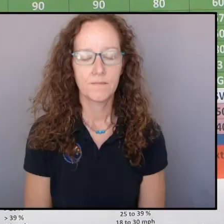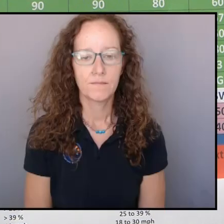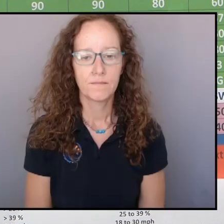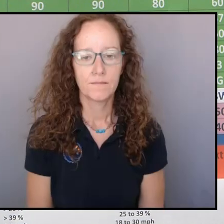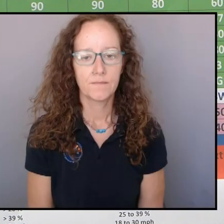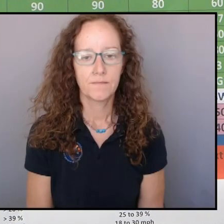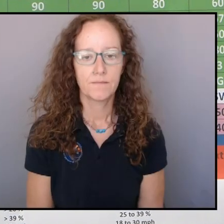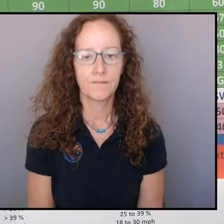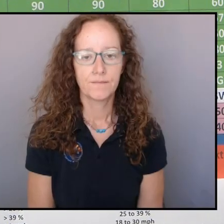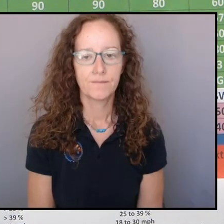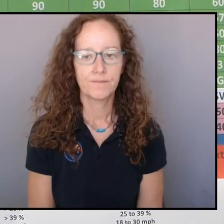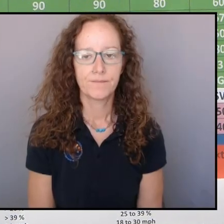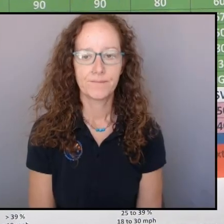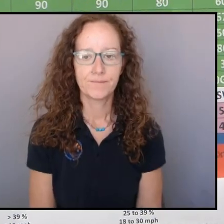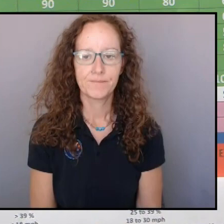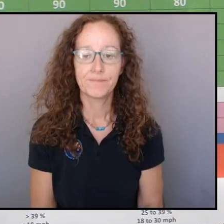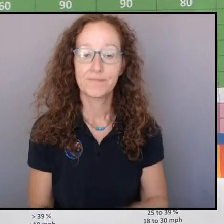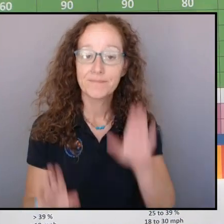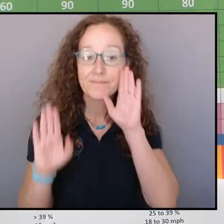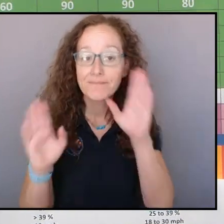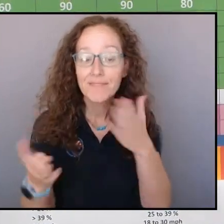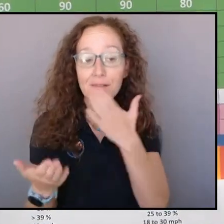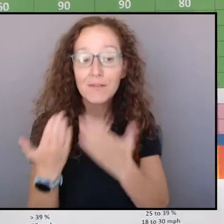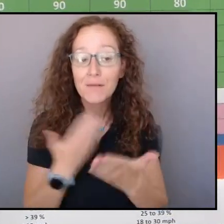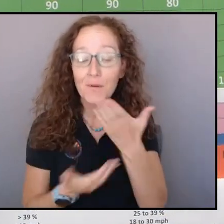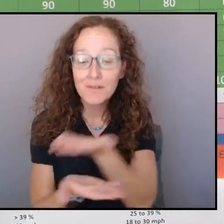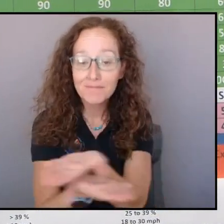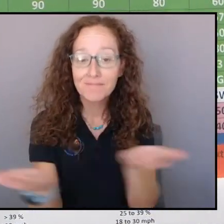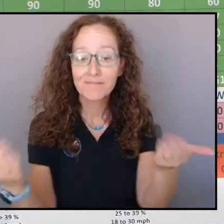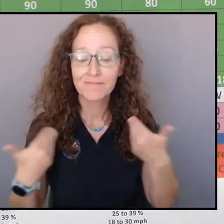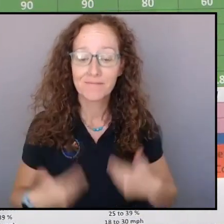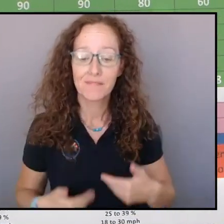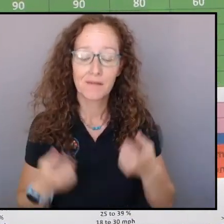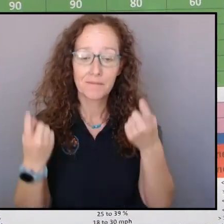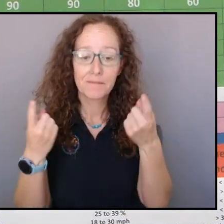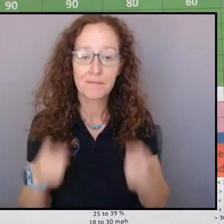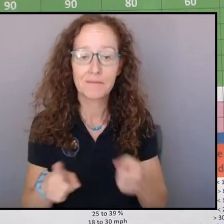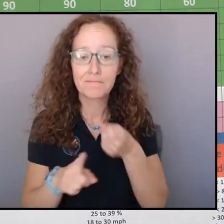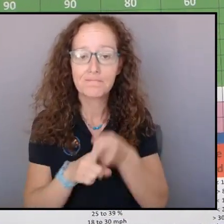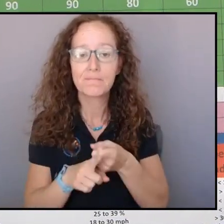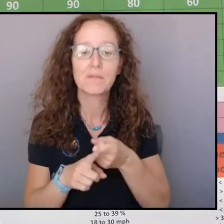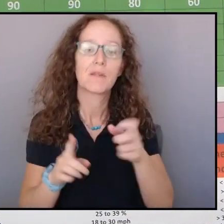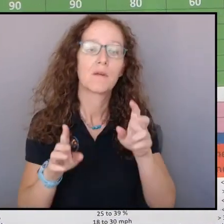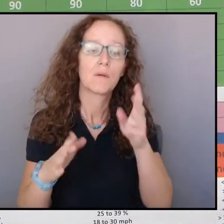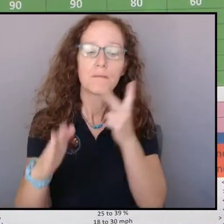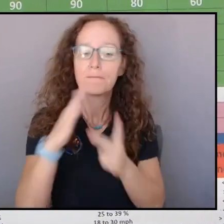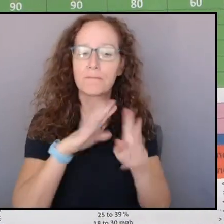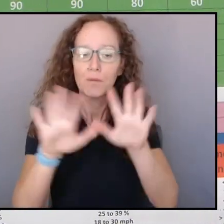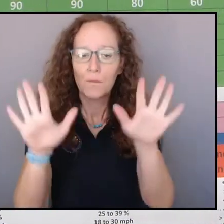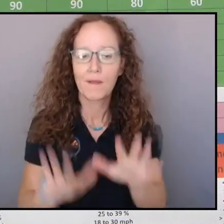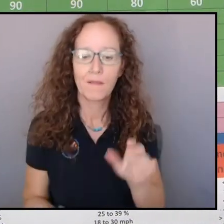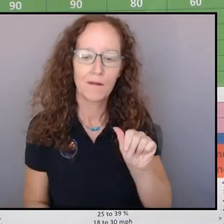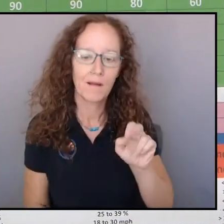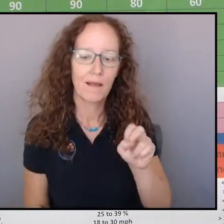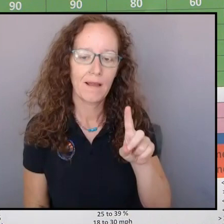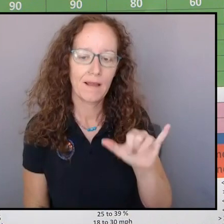Hey, good morning everyone. It's Incident Meteorologist Andy Gorelow coming to you with your Calf Canyon/Hermits Peak